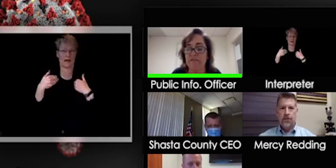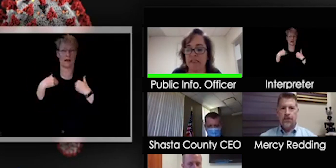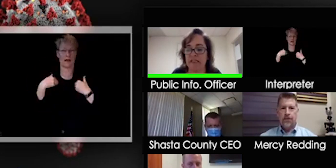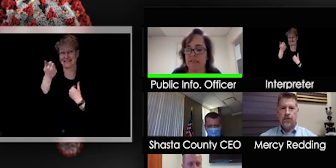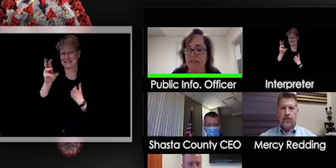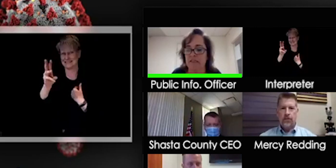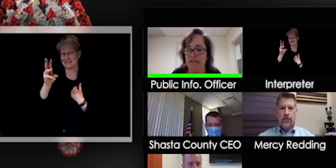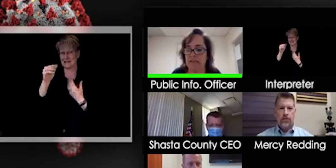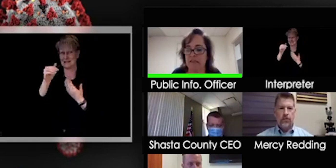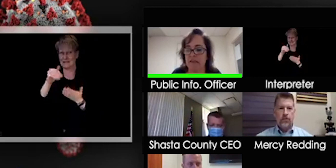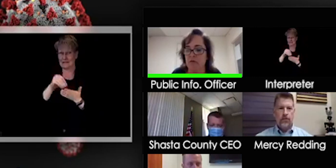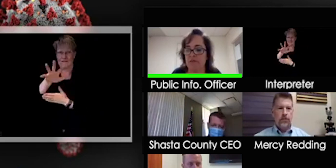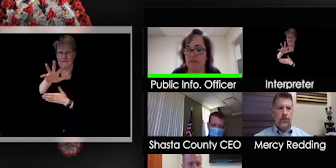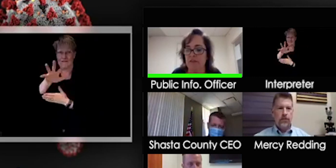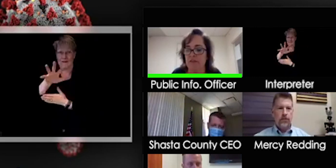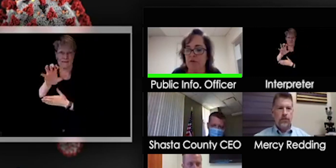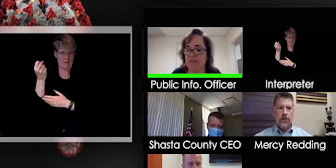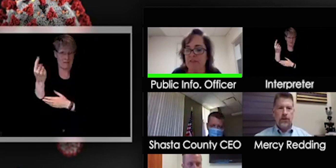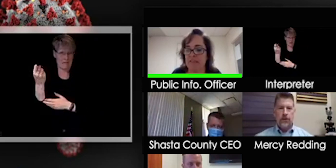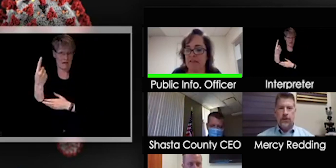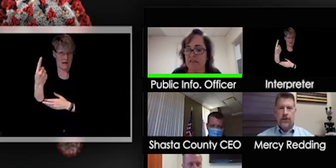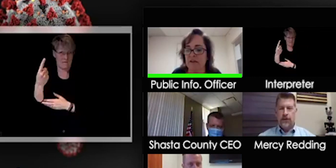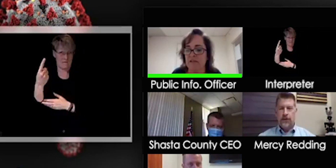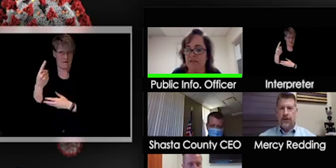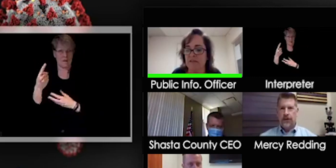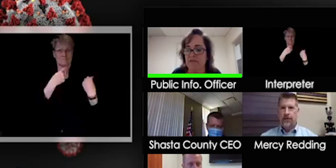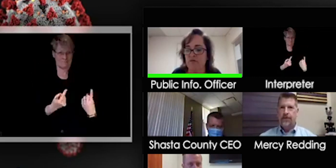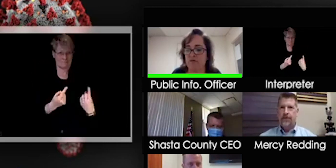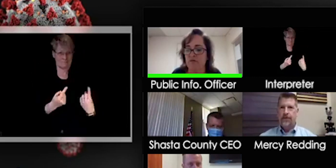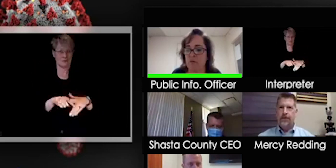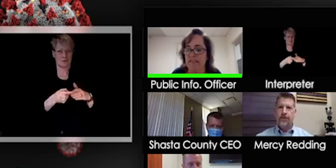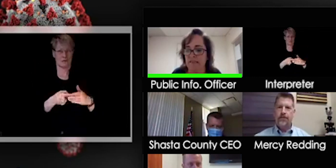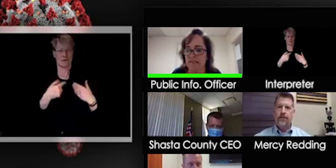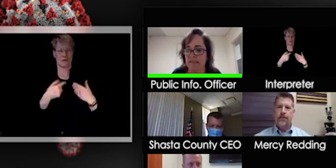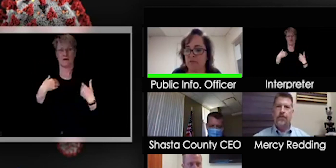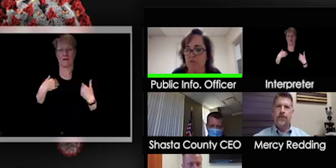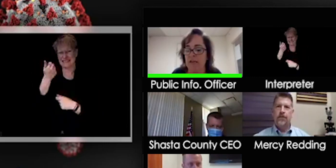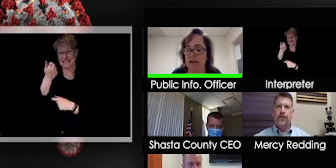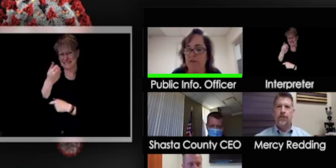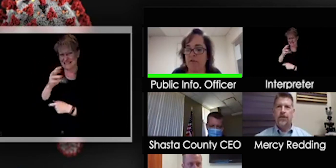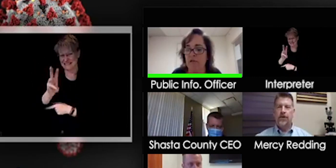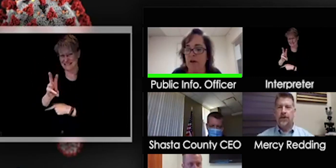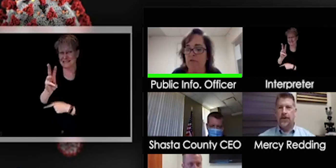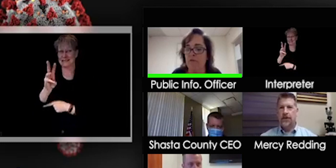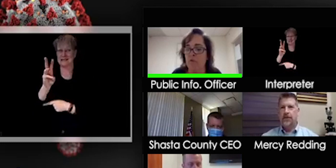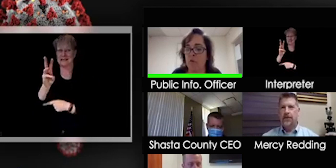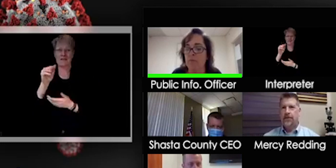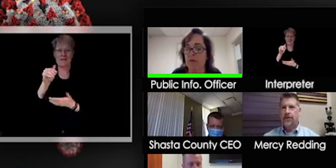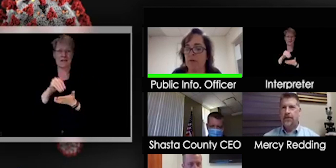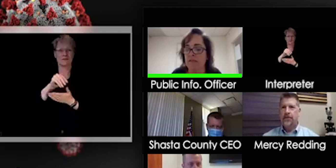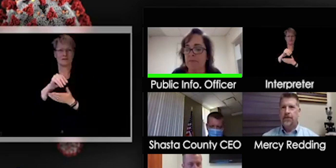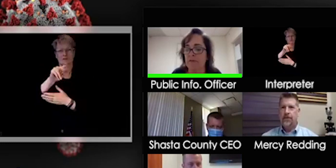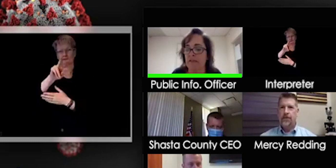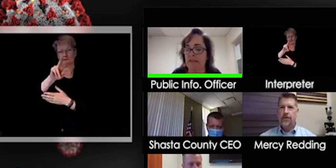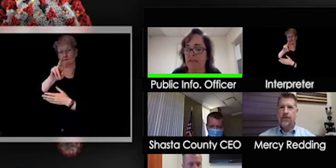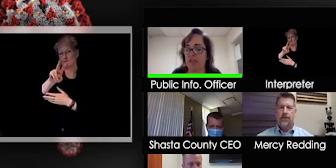negative tests to date. We've done a total of 16,720 tests. We have four people hospitalized